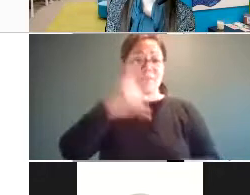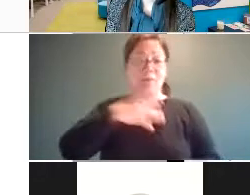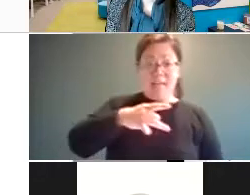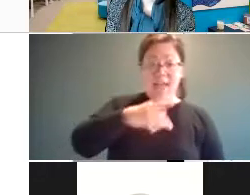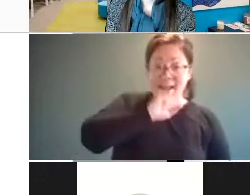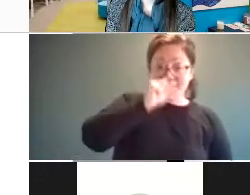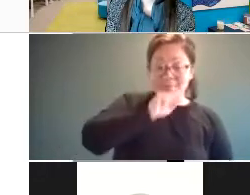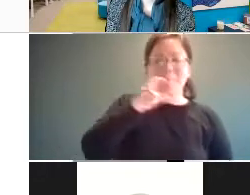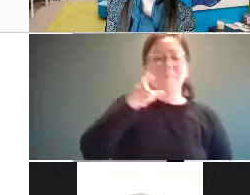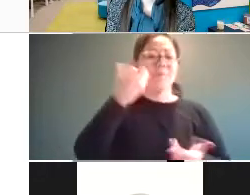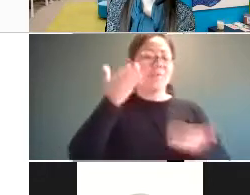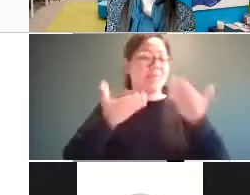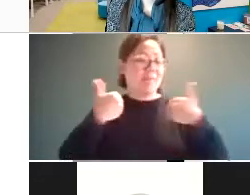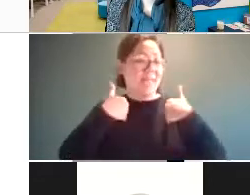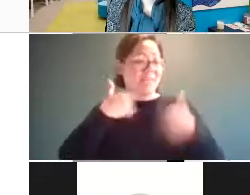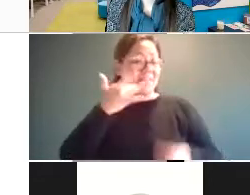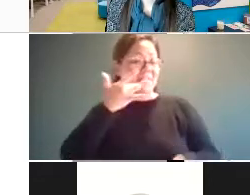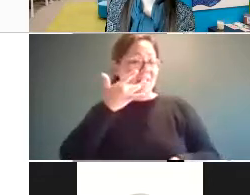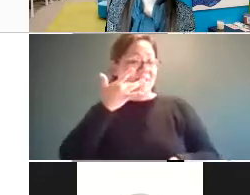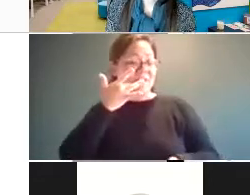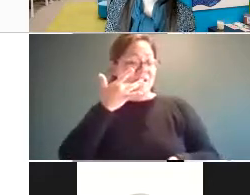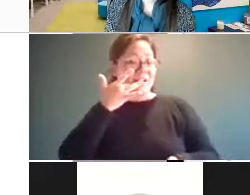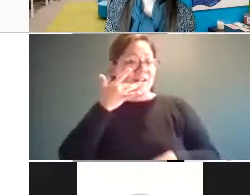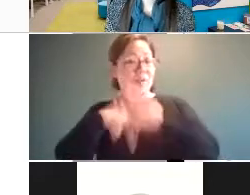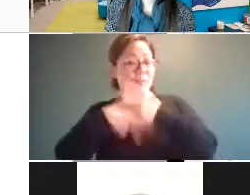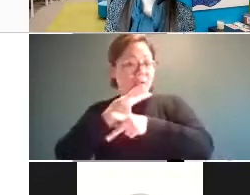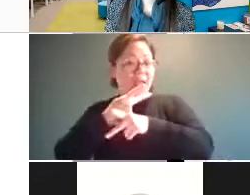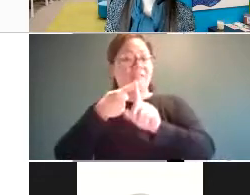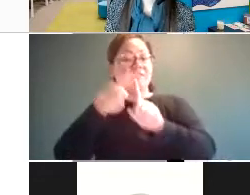you might have a favorite brand from a grocery store